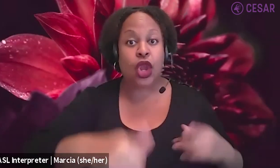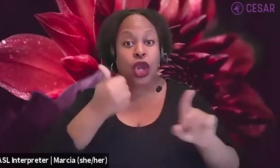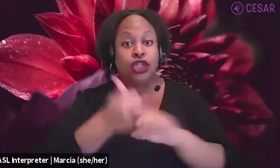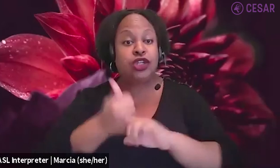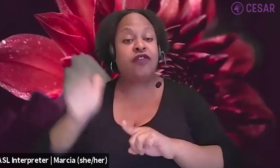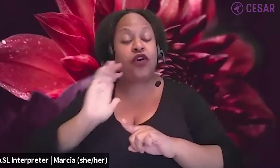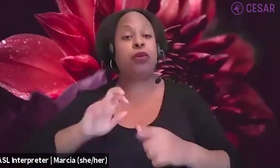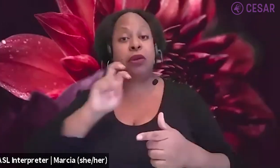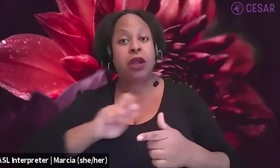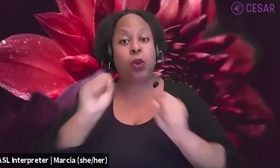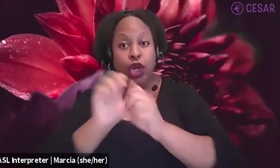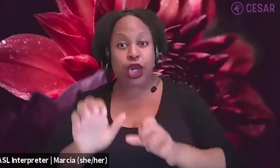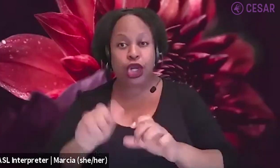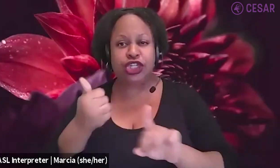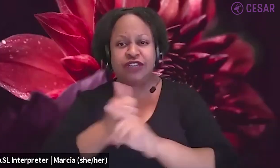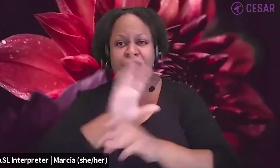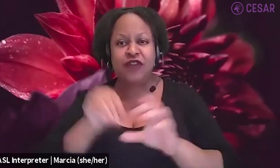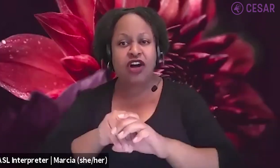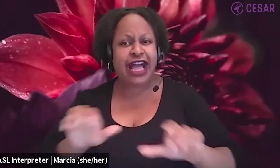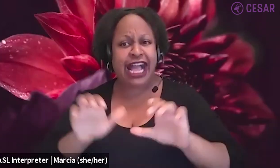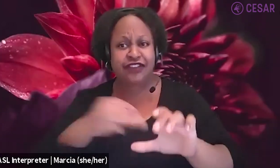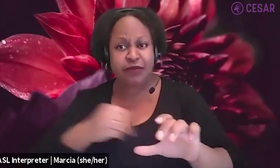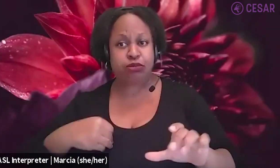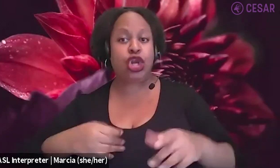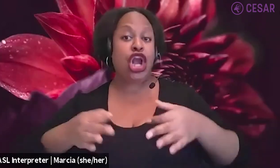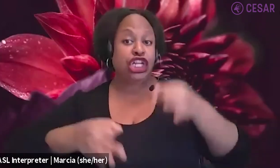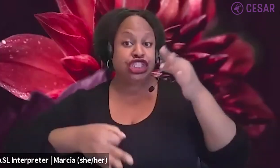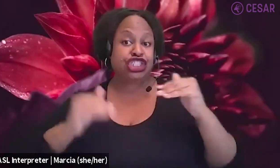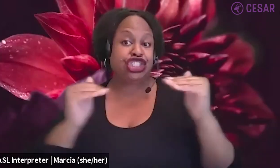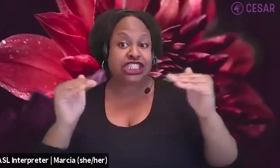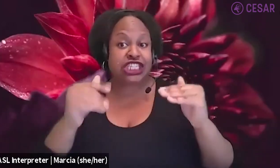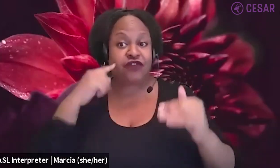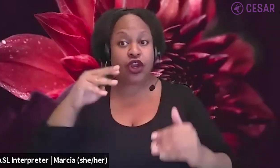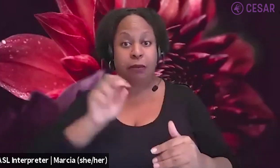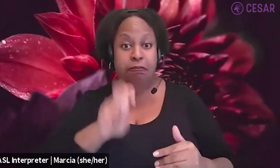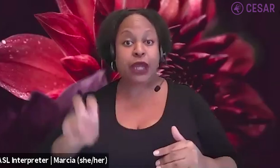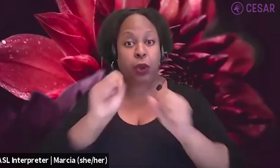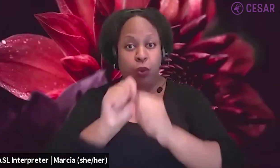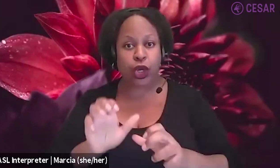For the past five years Tracy-Ann has organized with others to fight for justice